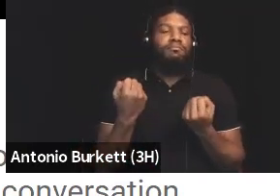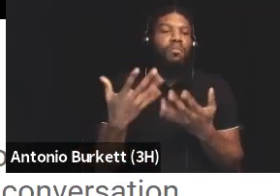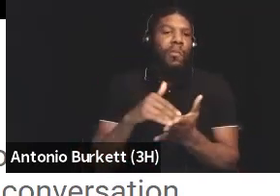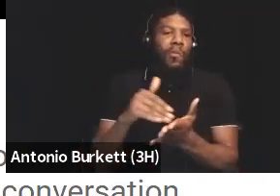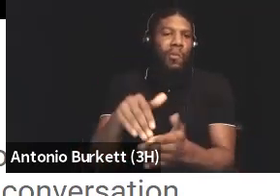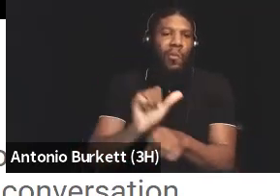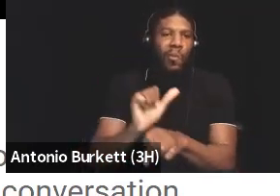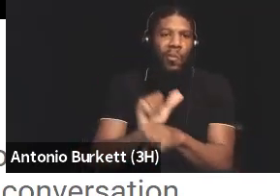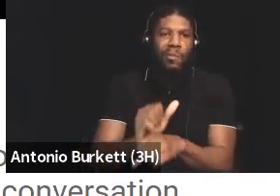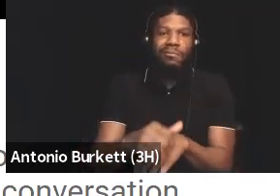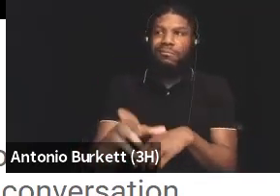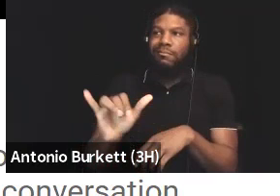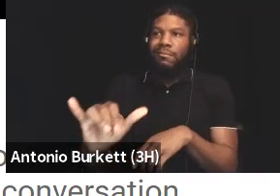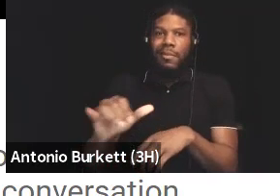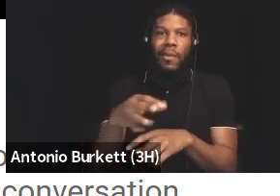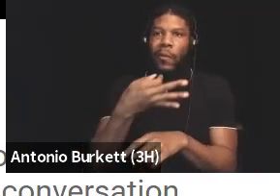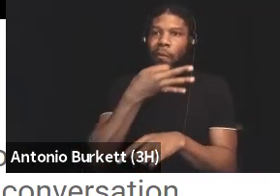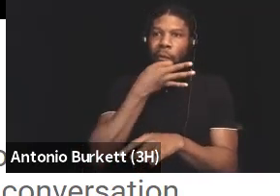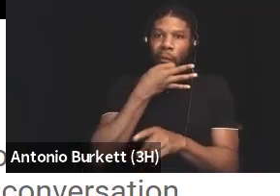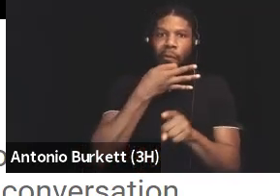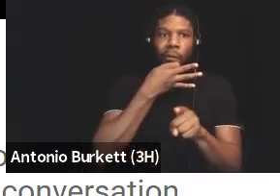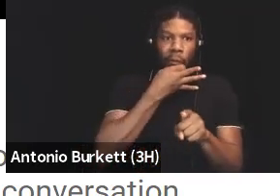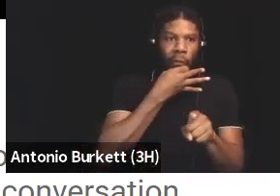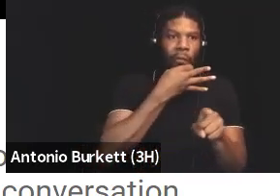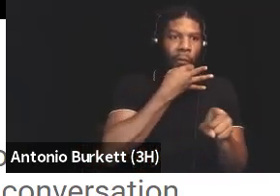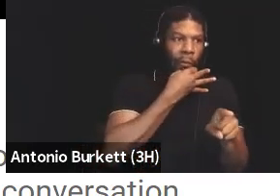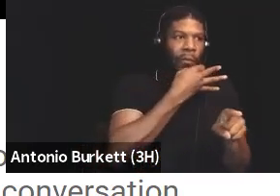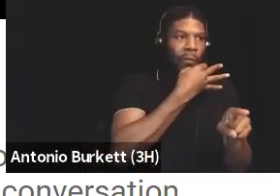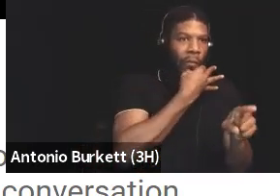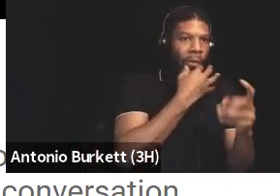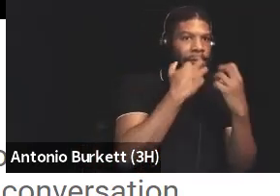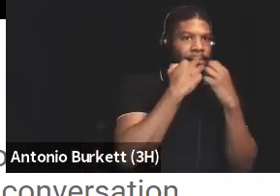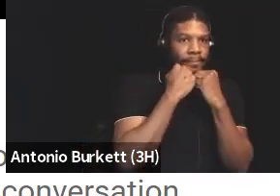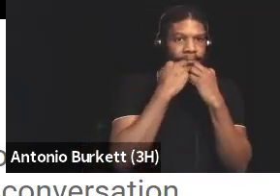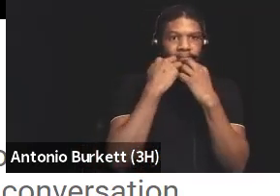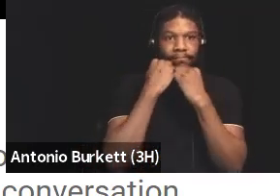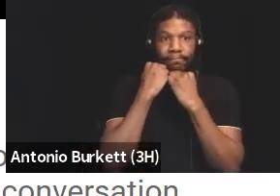expertise is kind of most prominently valued, much of the value in the work we do is that we